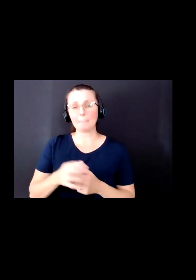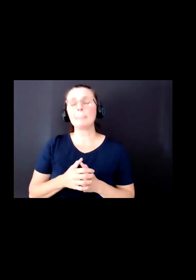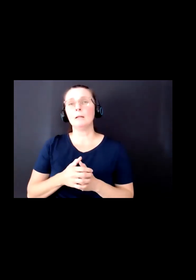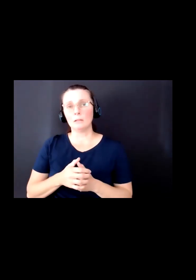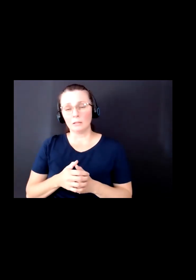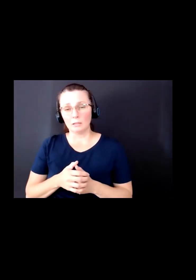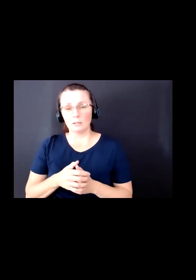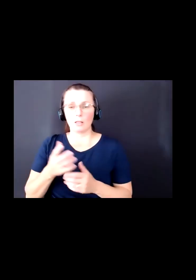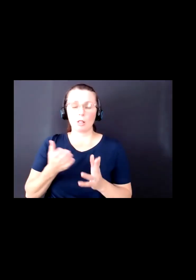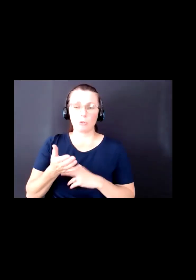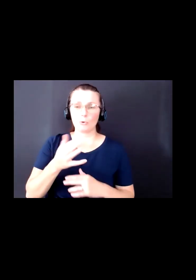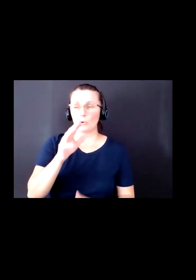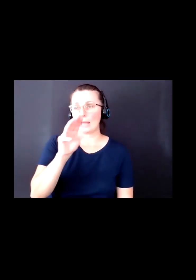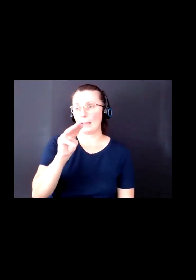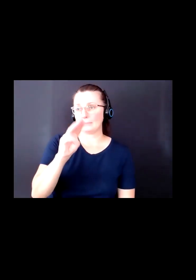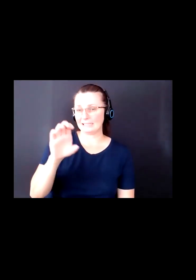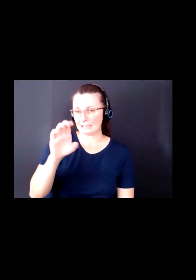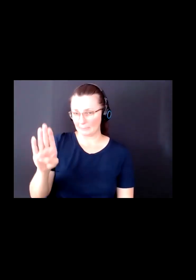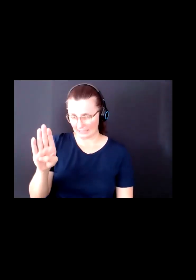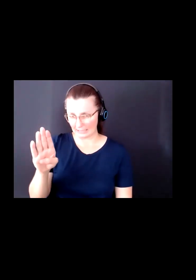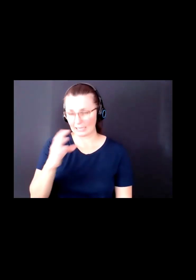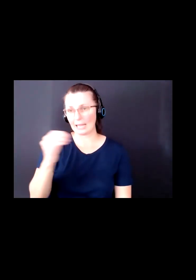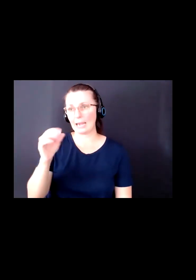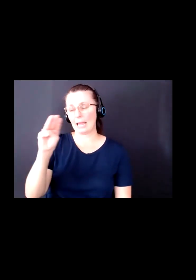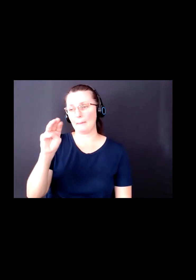Commission, and also for consumers of the ten Independent